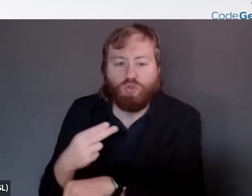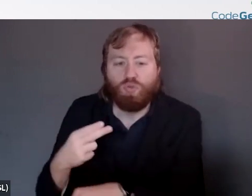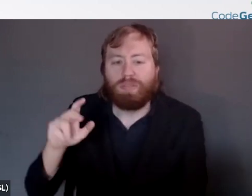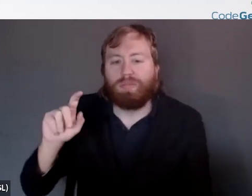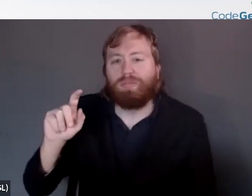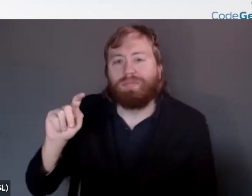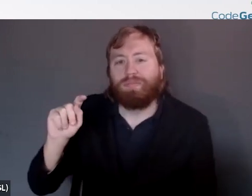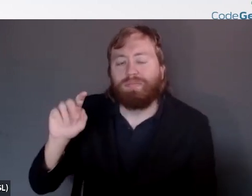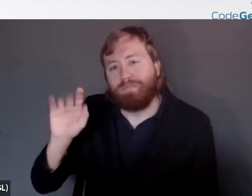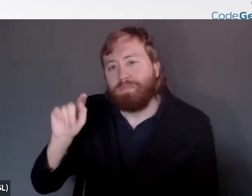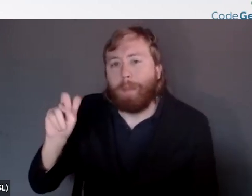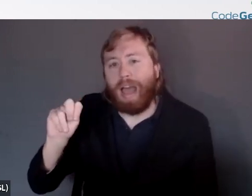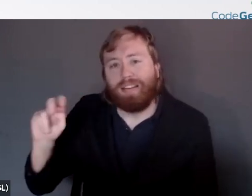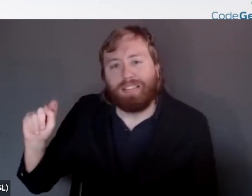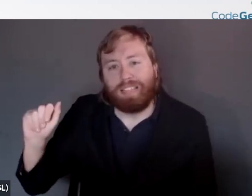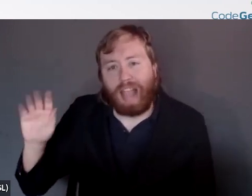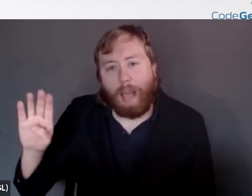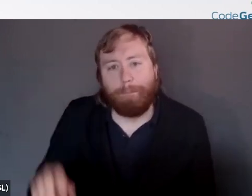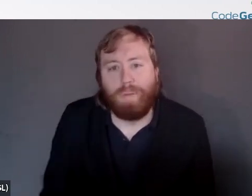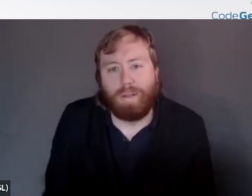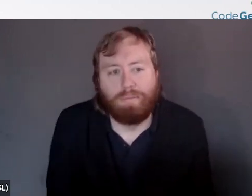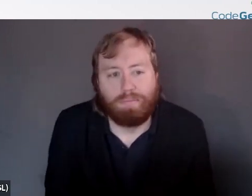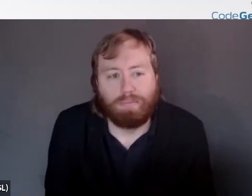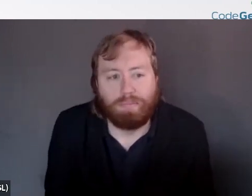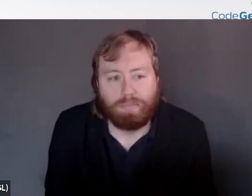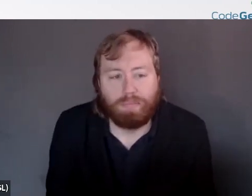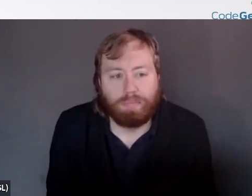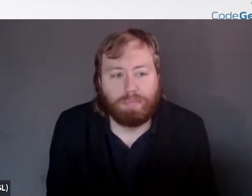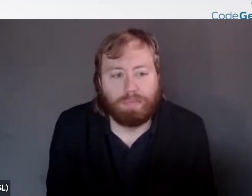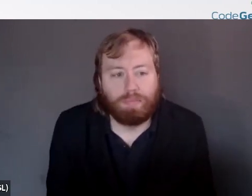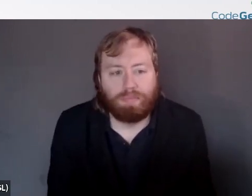and to guide the visitor's eye through their user journey that you've already designed.